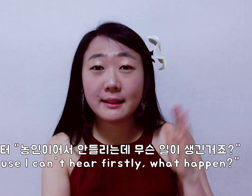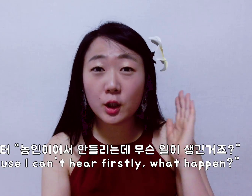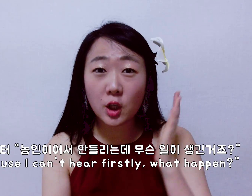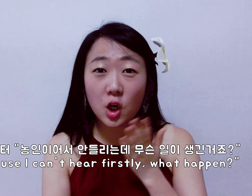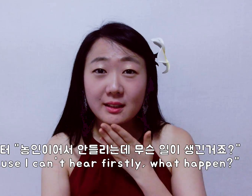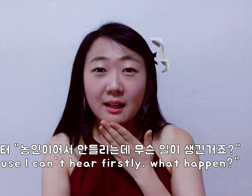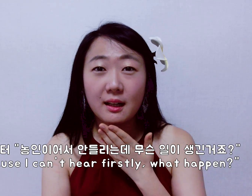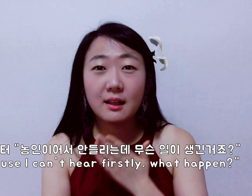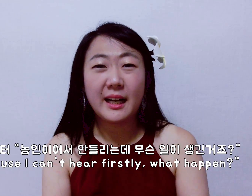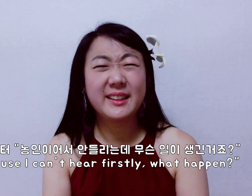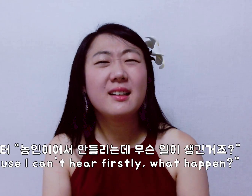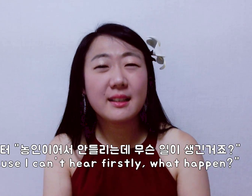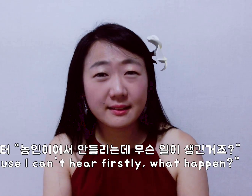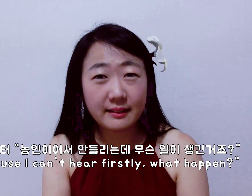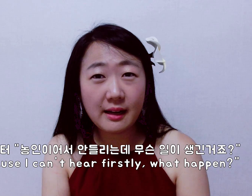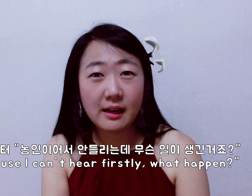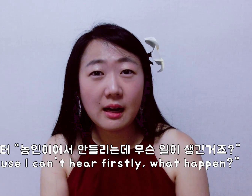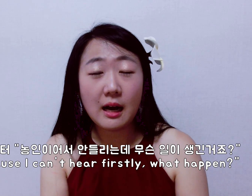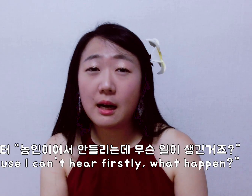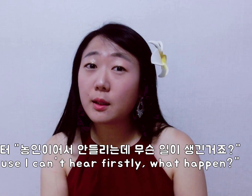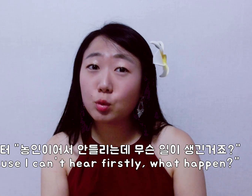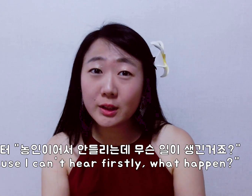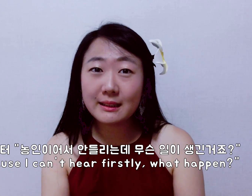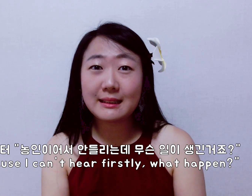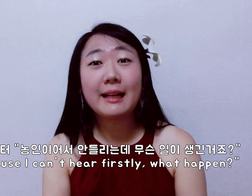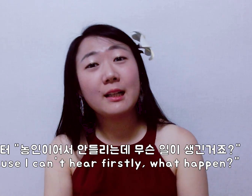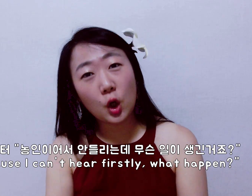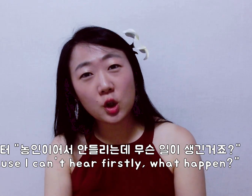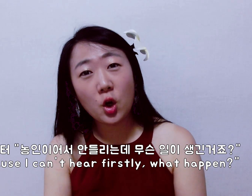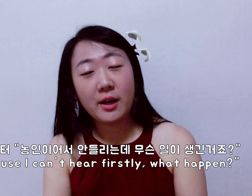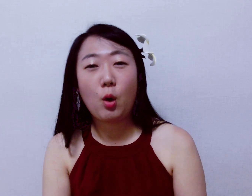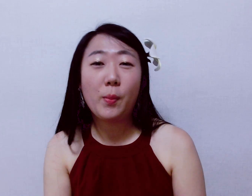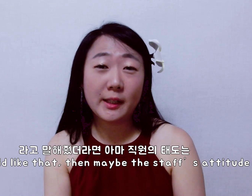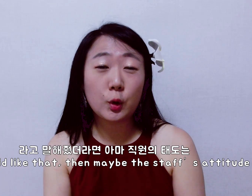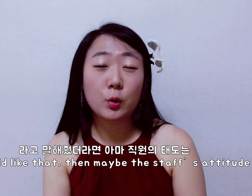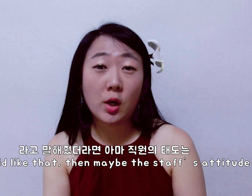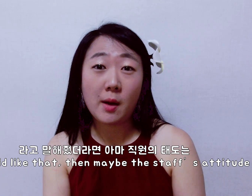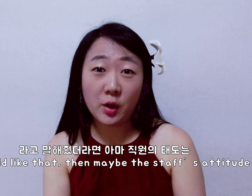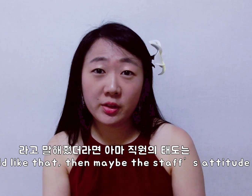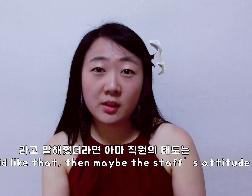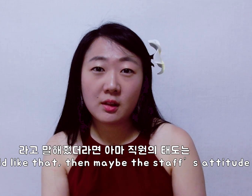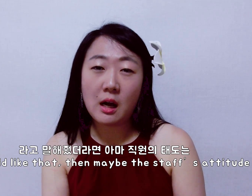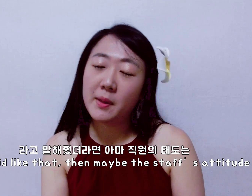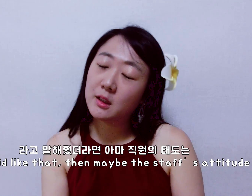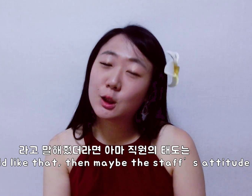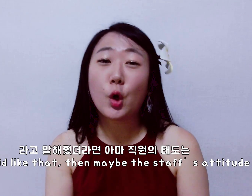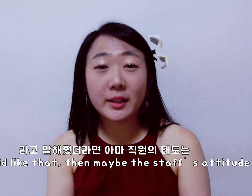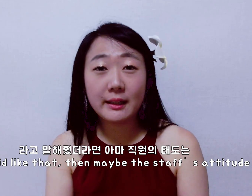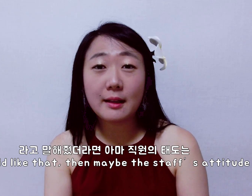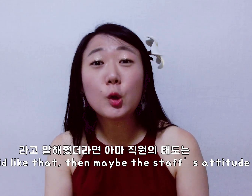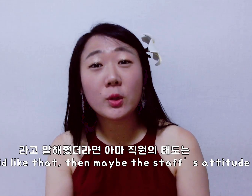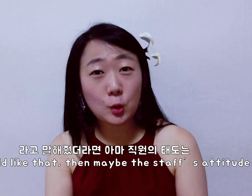인이어서 안들리는데 무슨 일이 생긴거죠because i hear firstly what happen 라고 말해줬더라면 아마 직원의 태도는 when i said like that then maybe